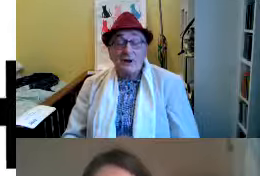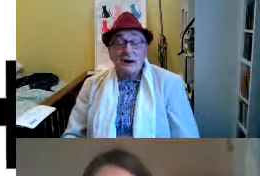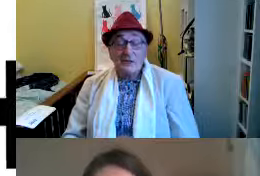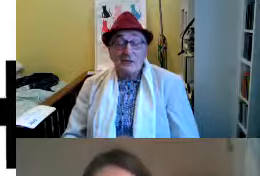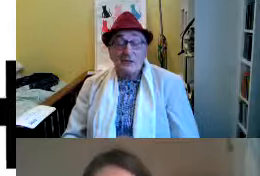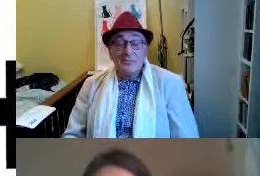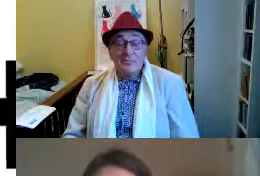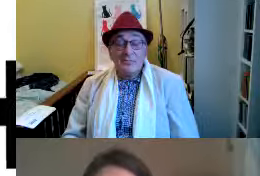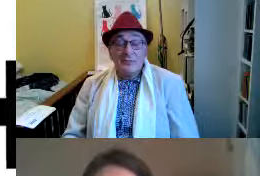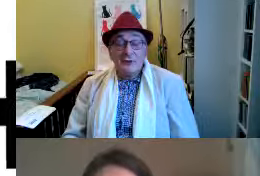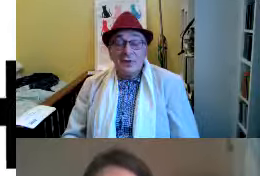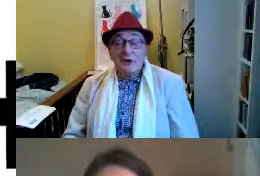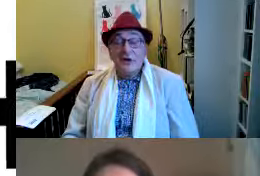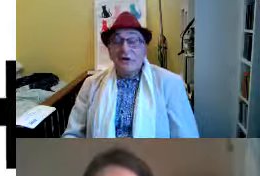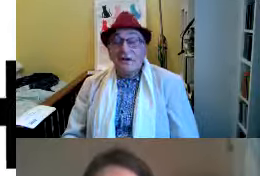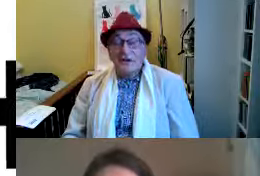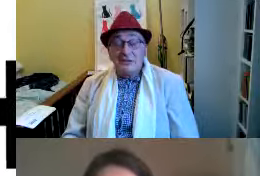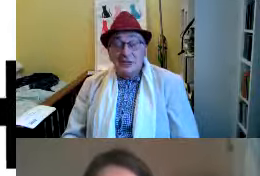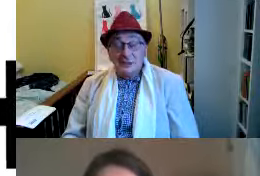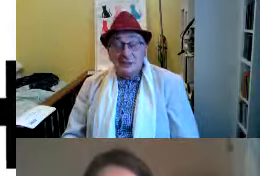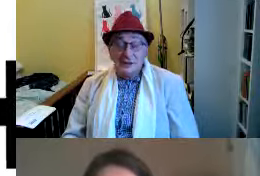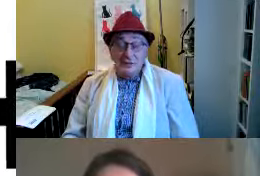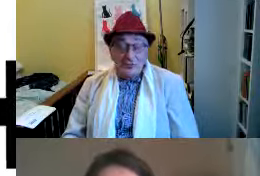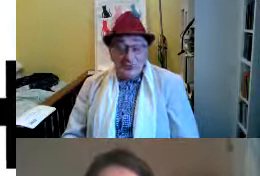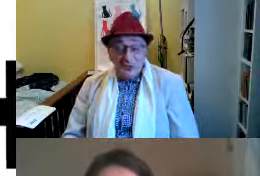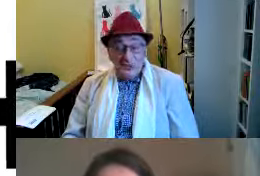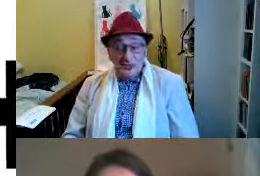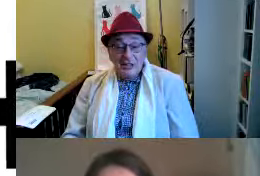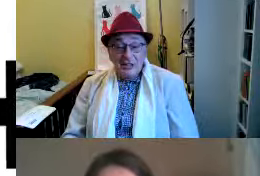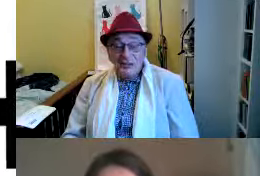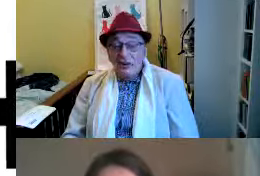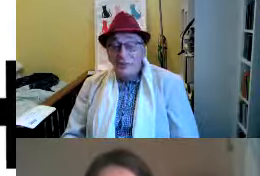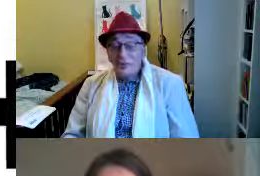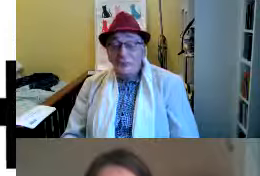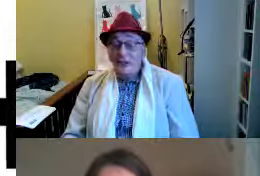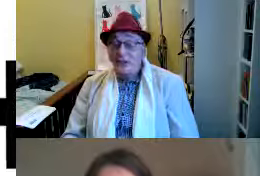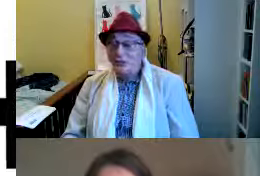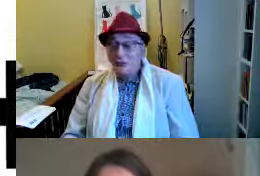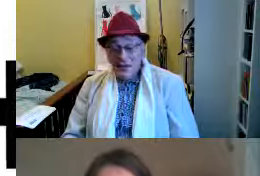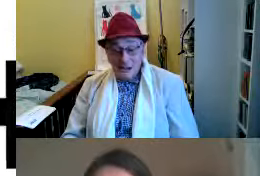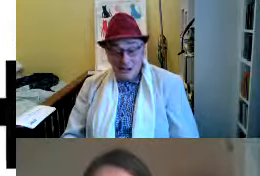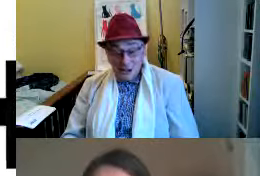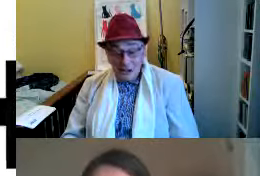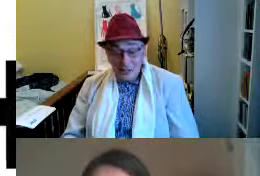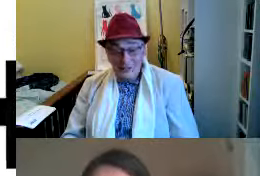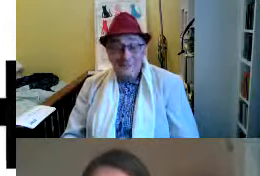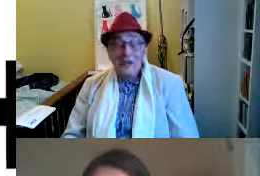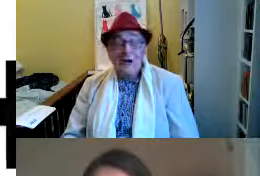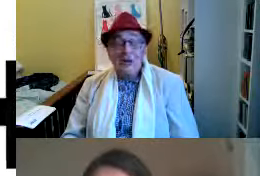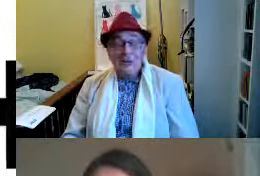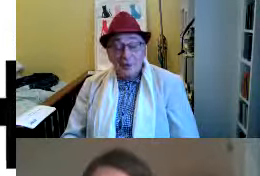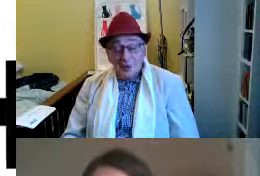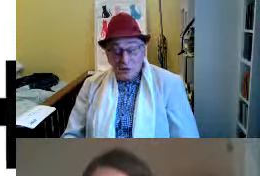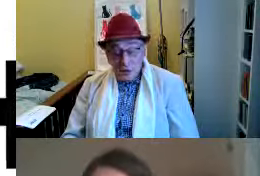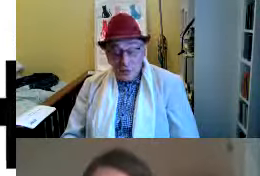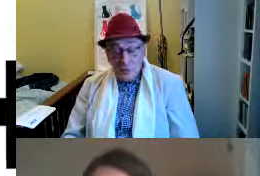um so in a sense that self-sufficiency term is being stretched if you yourself were going